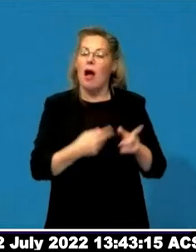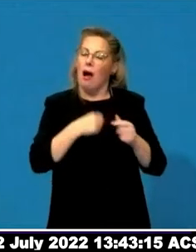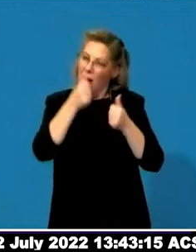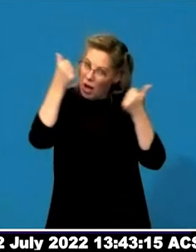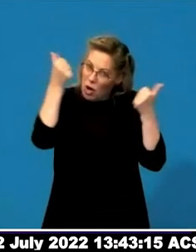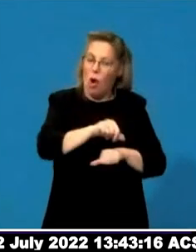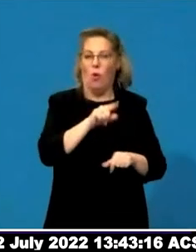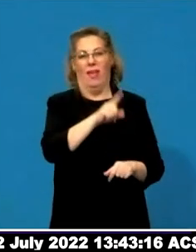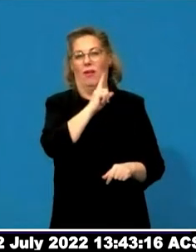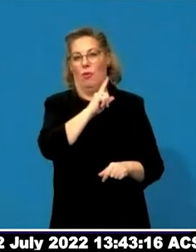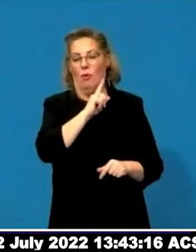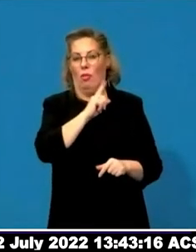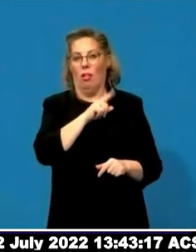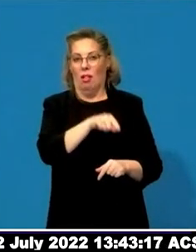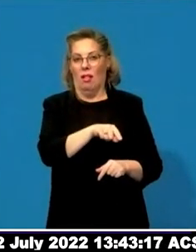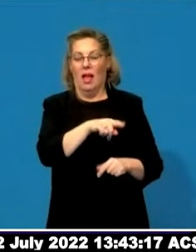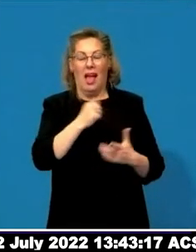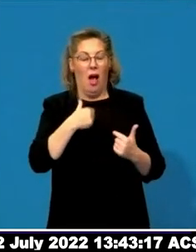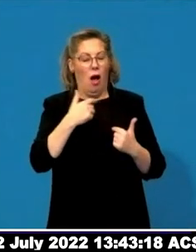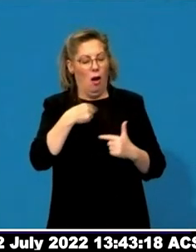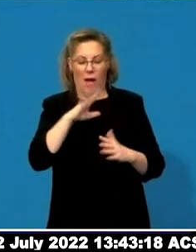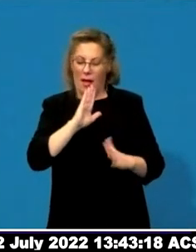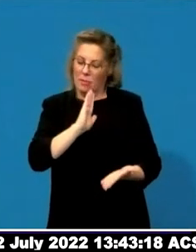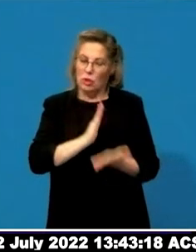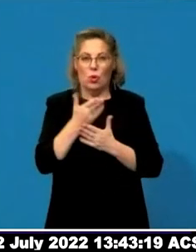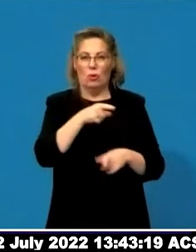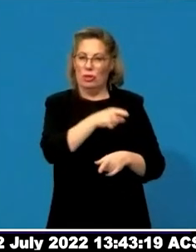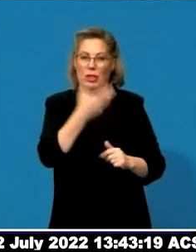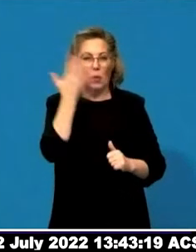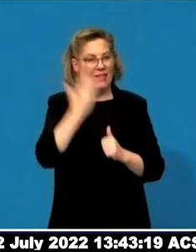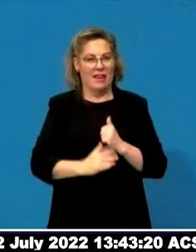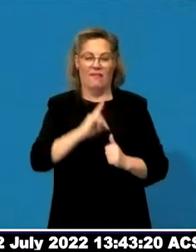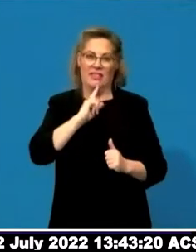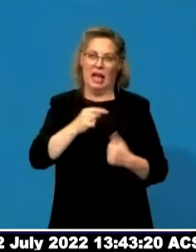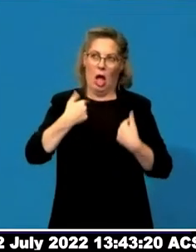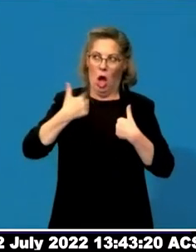she would ever say or ever think or ever want. MS McMAHON: I understand. Thank you.